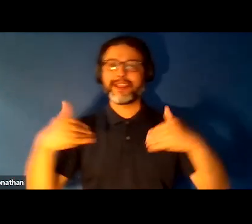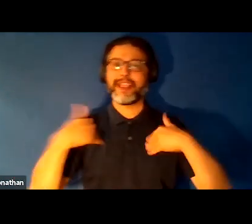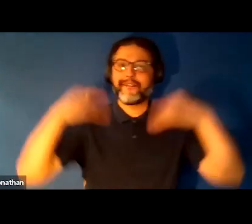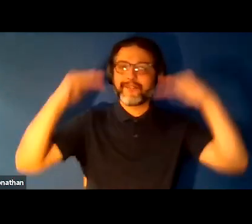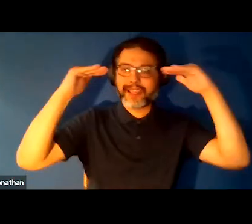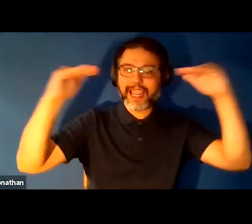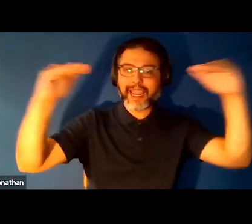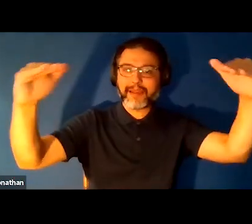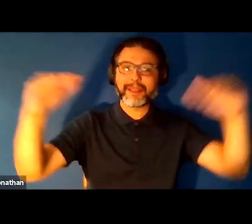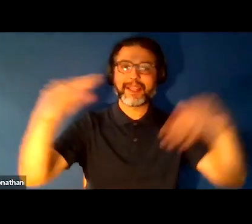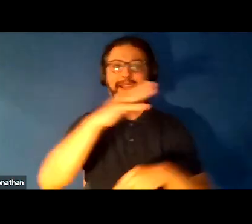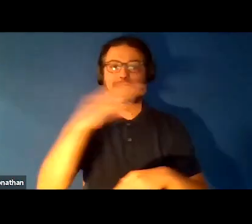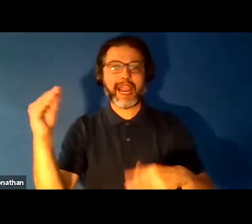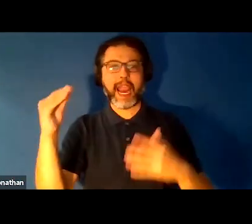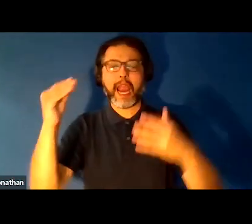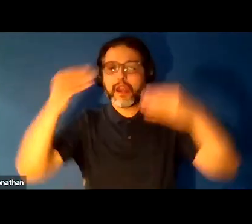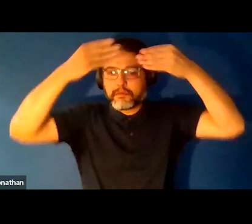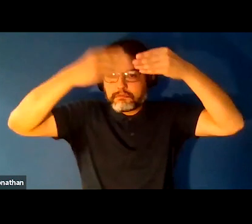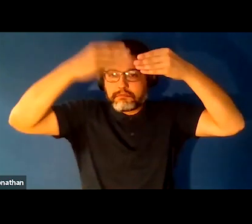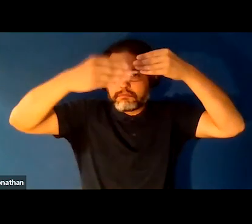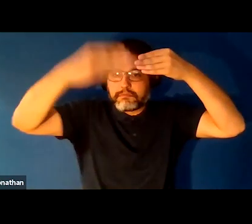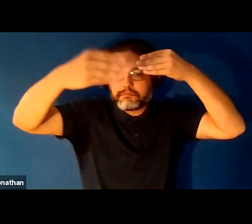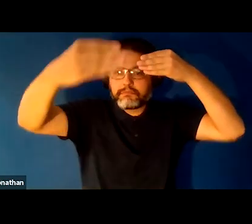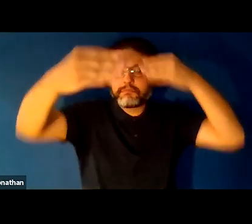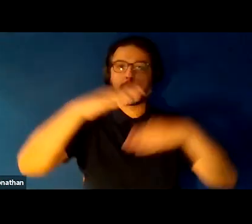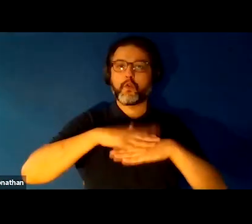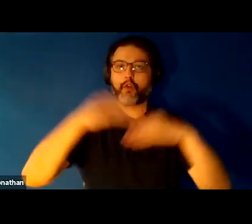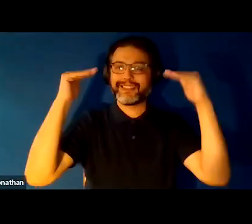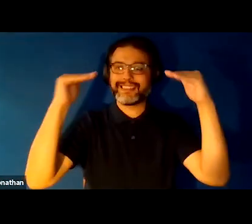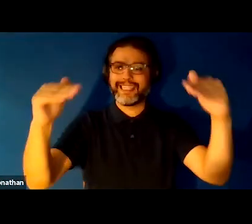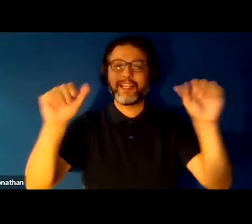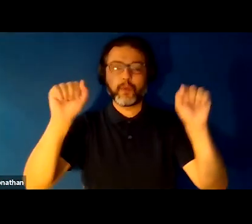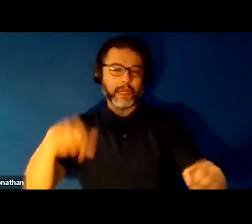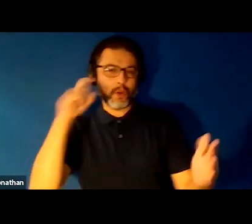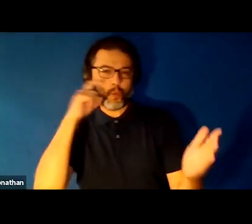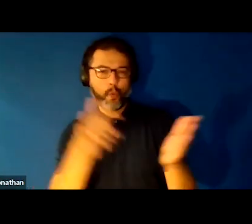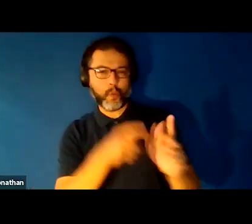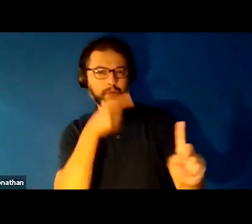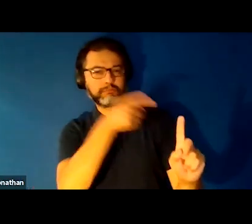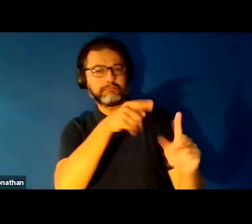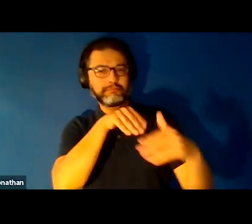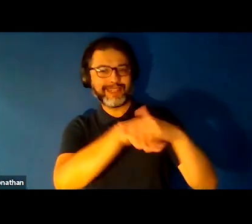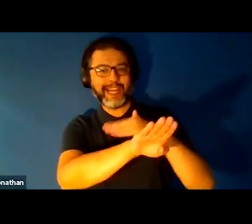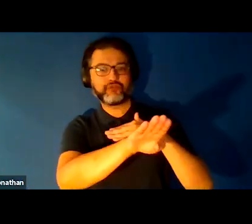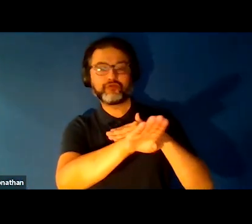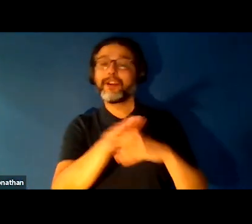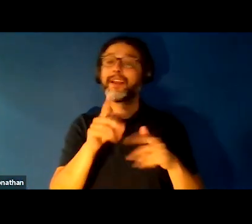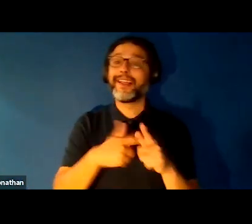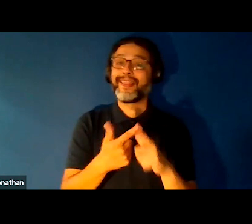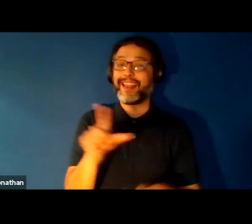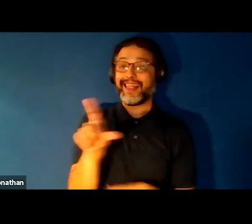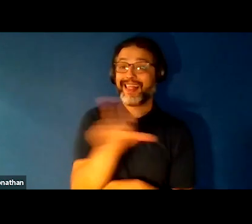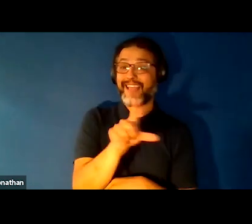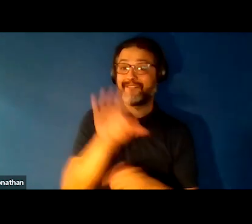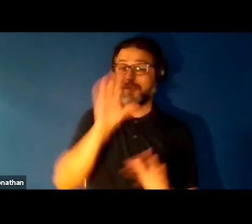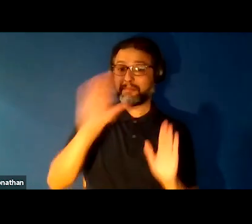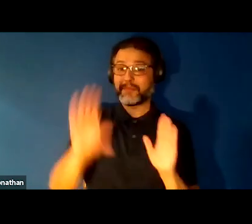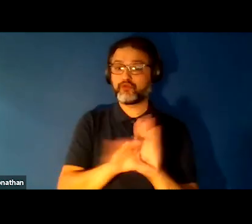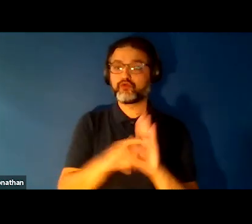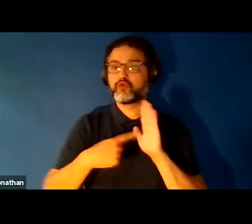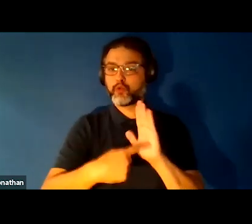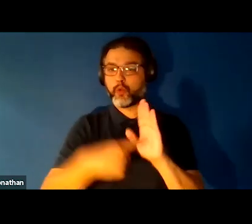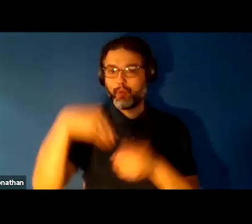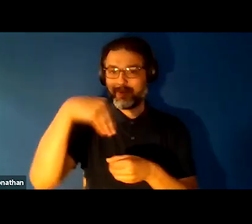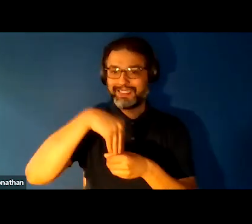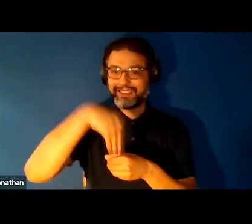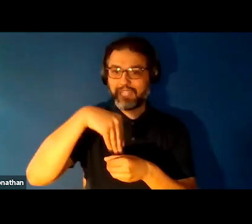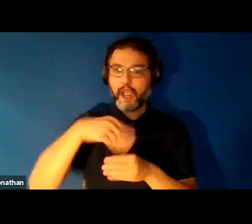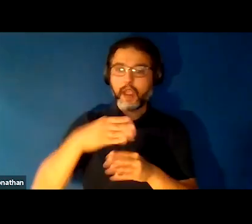On the left hand side, you can see the interior, which has a wood floor, which allows for some